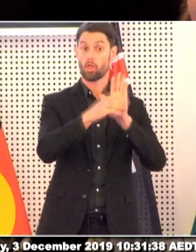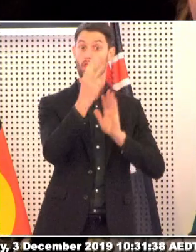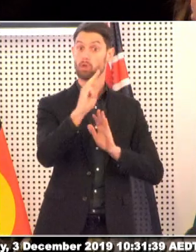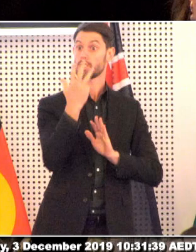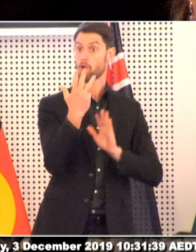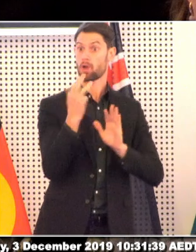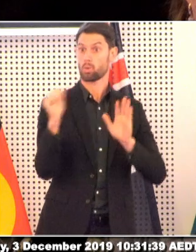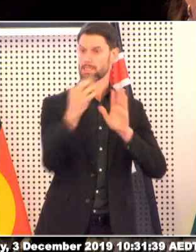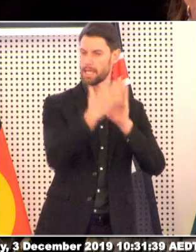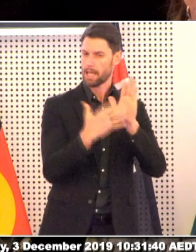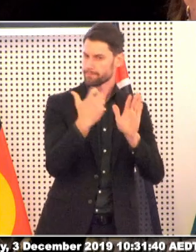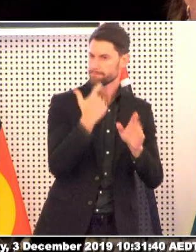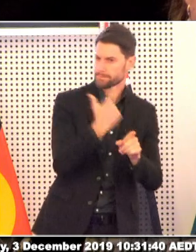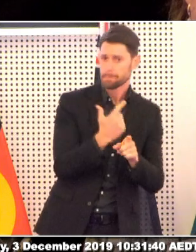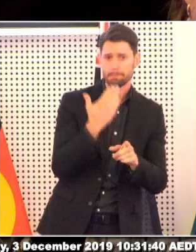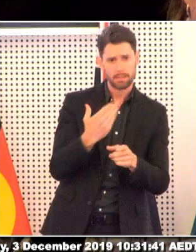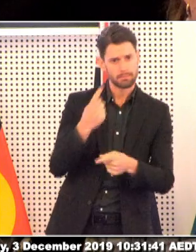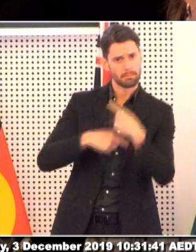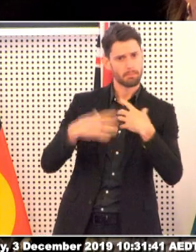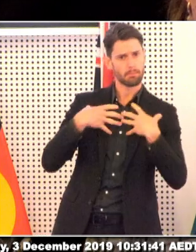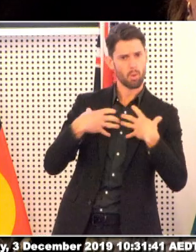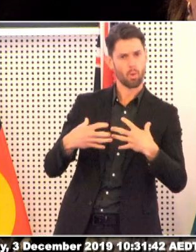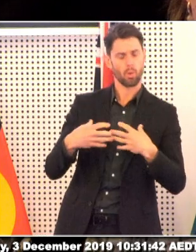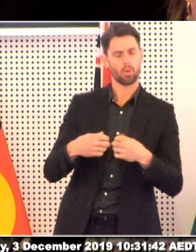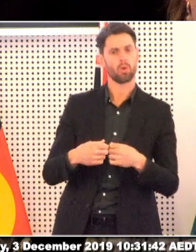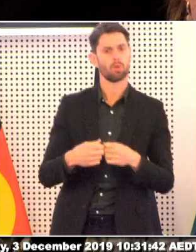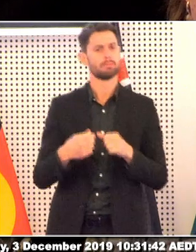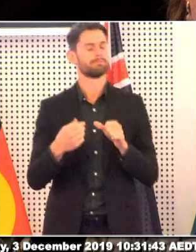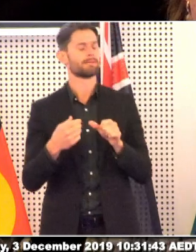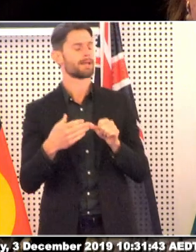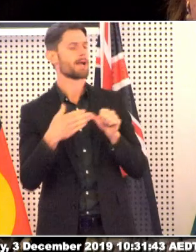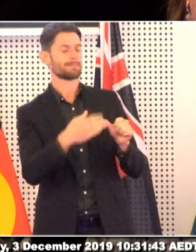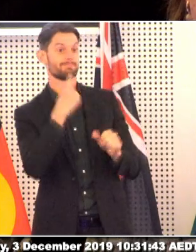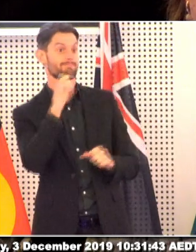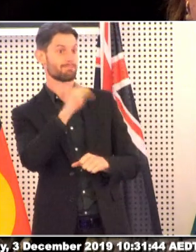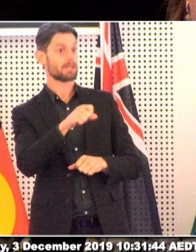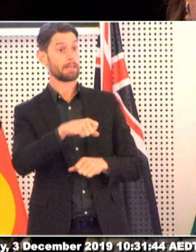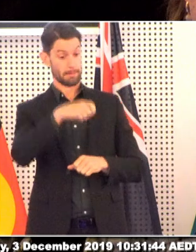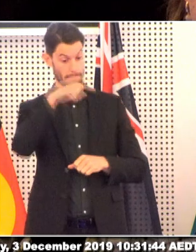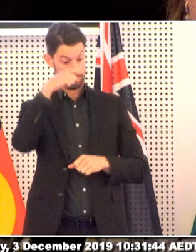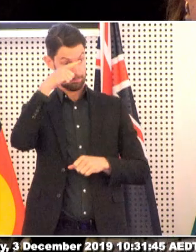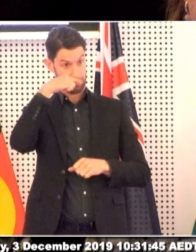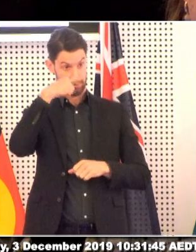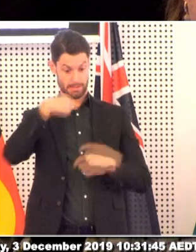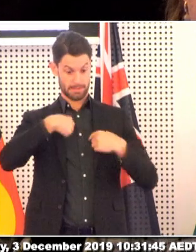There’s – so just like in the same way that residents had no choice about co-residents